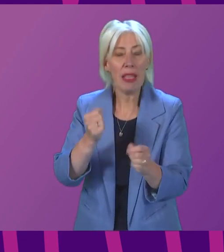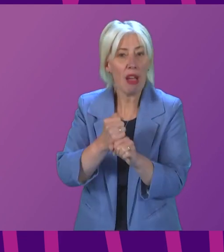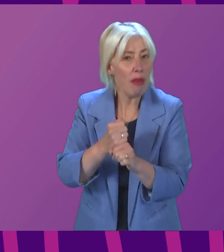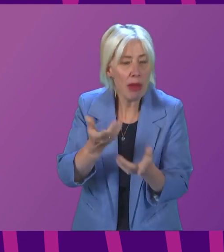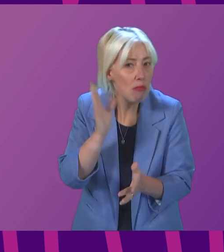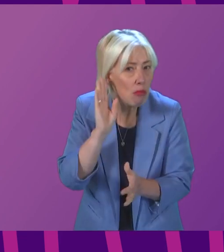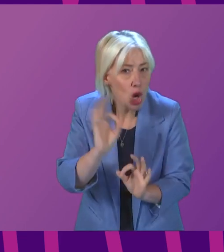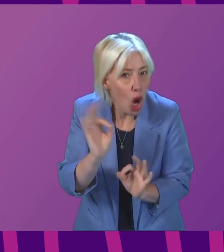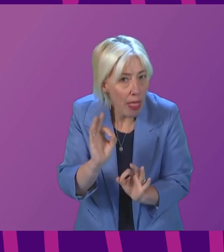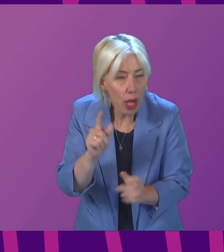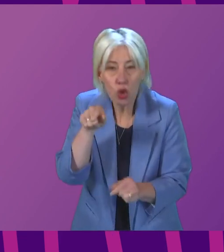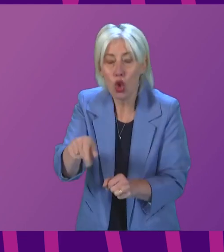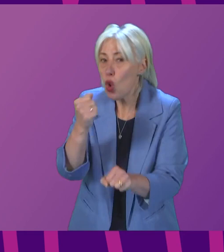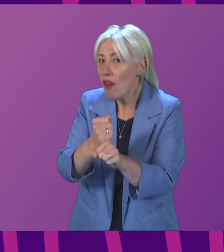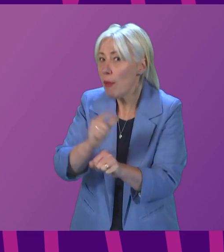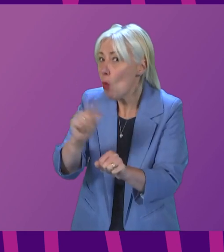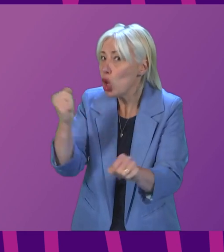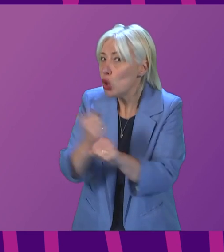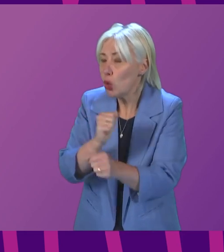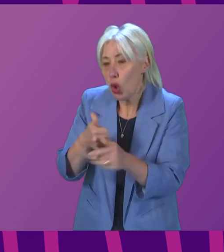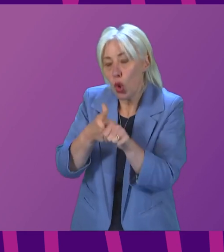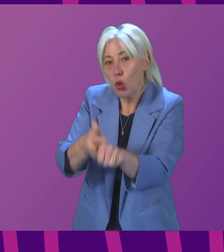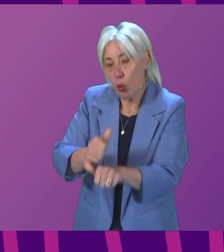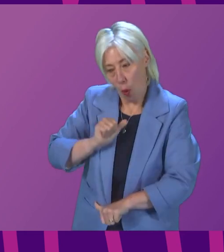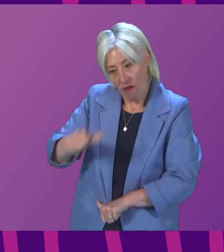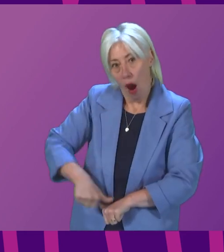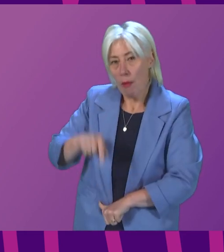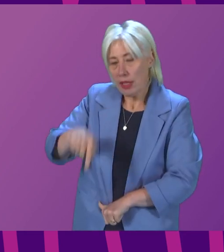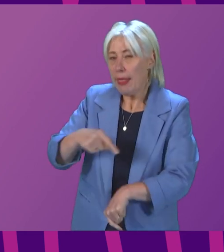What action is the First Minister’s Government taking to support farmers at this very challenging time?